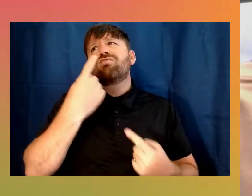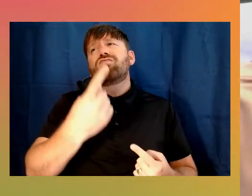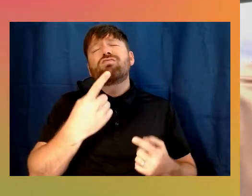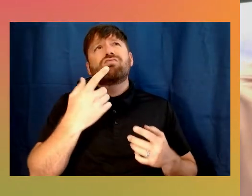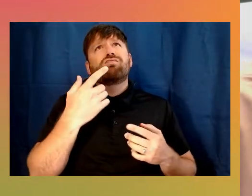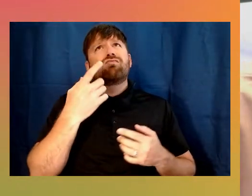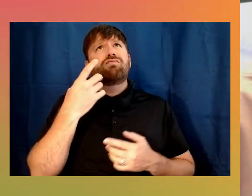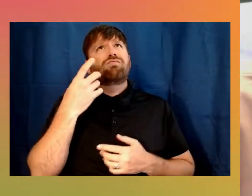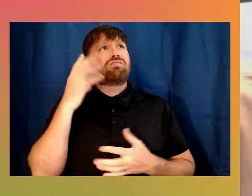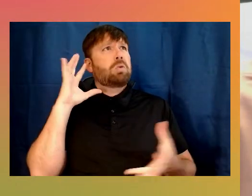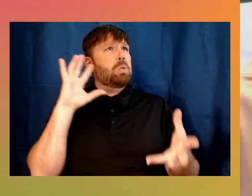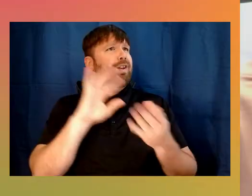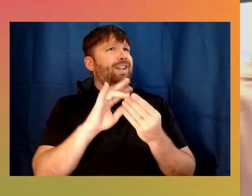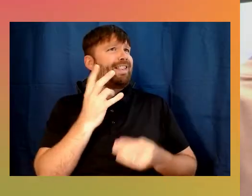WELL, I WANTED TO FEEL LIKE